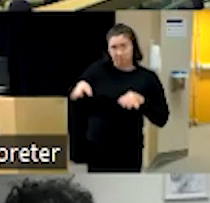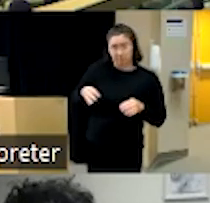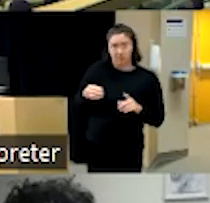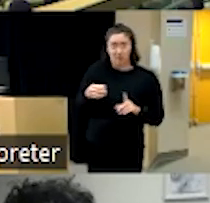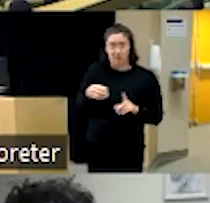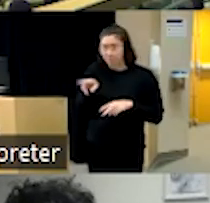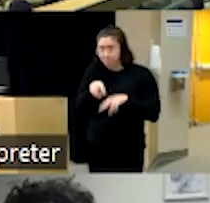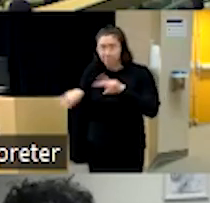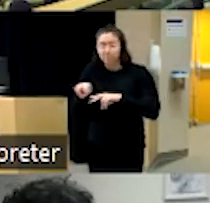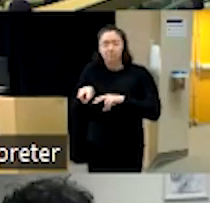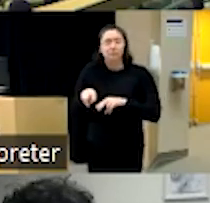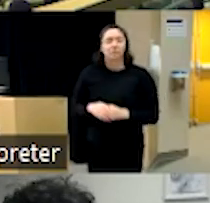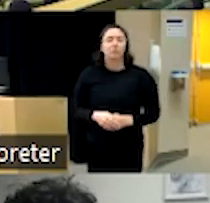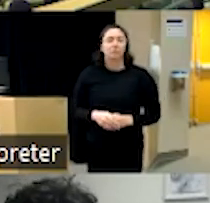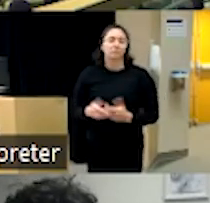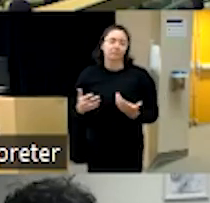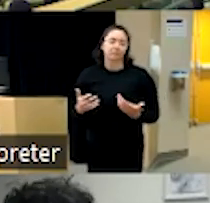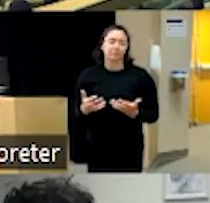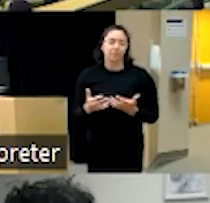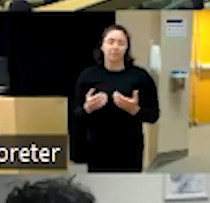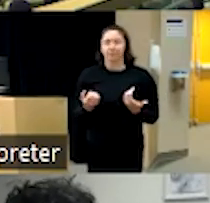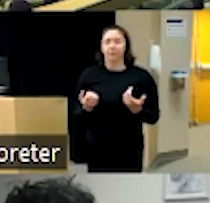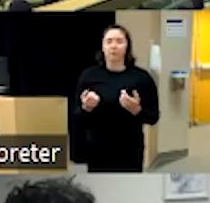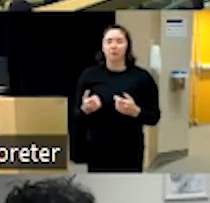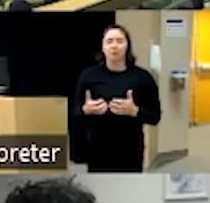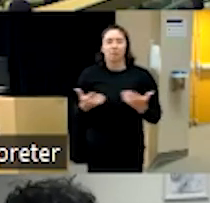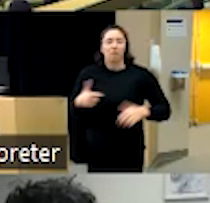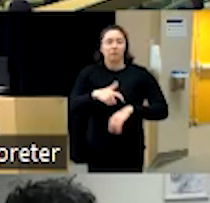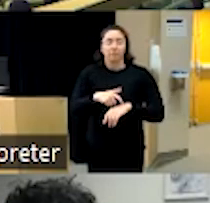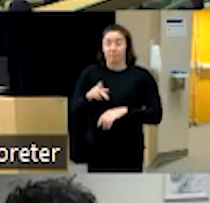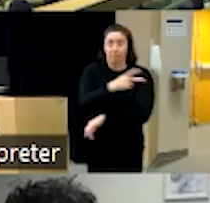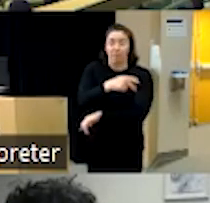the time patients had lots of Diagnostics so it's not necessary to do another round of MRI